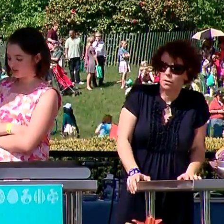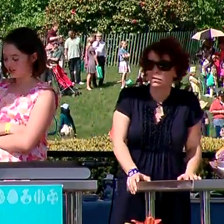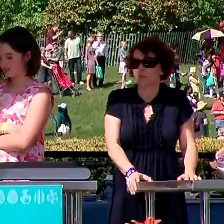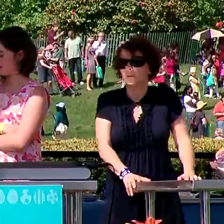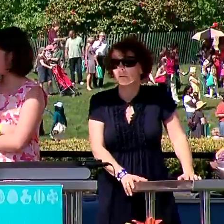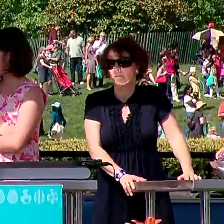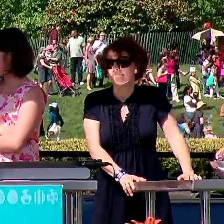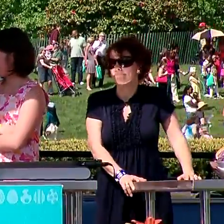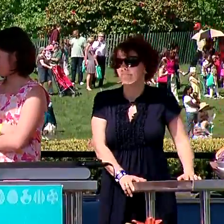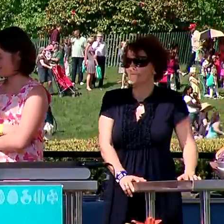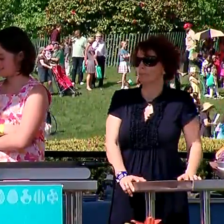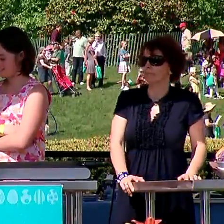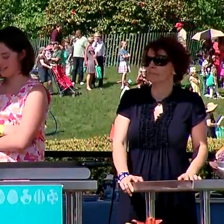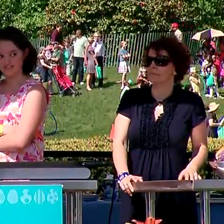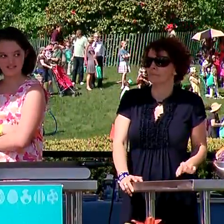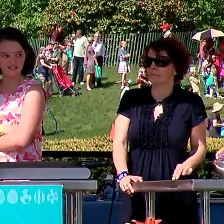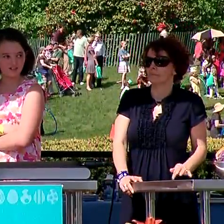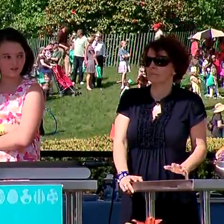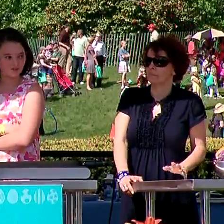Child: Cool.